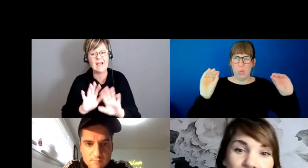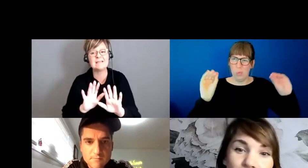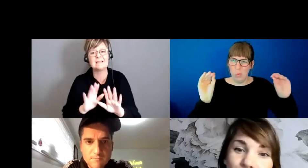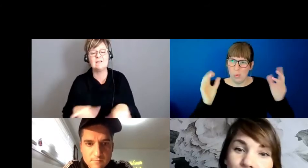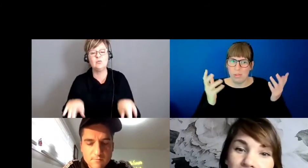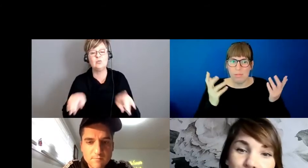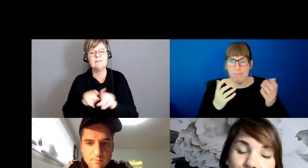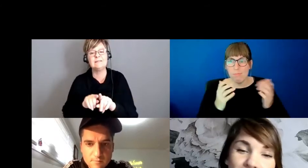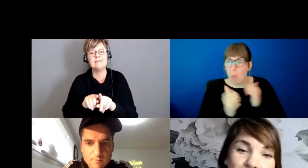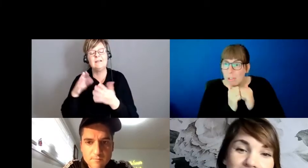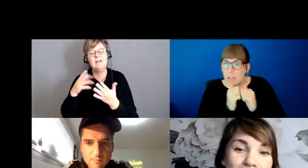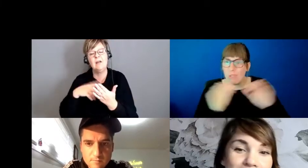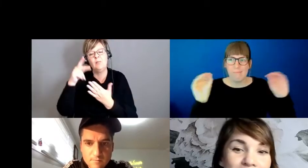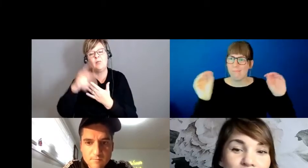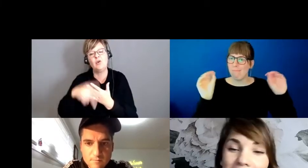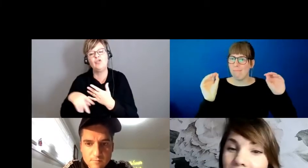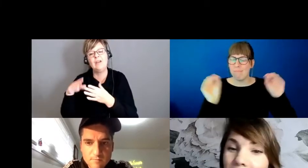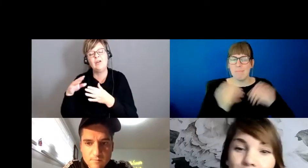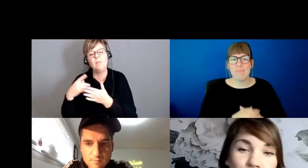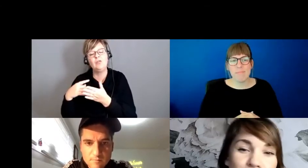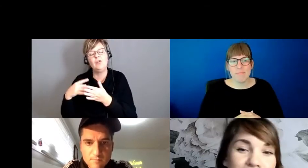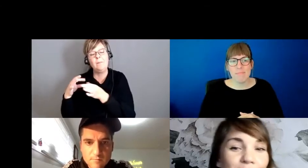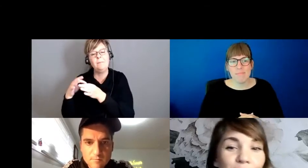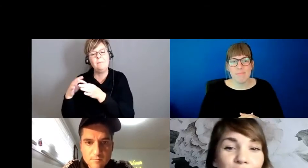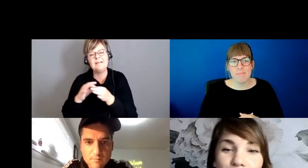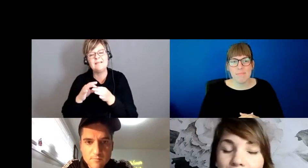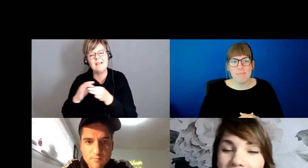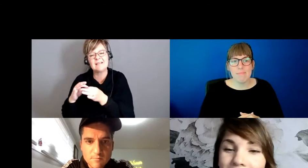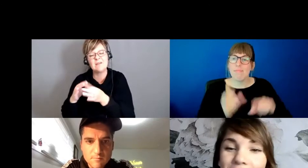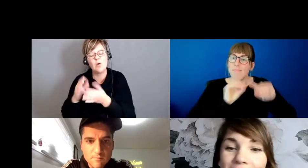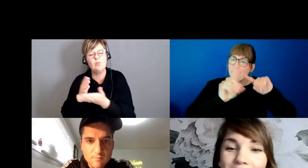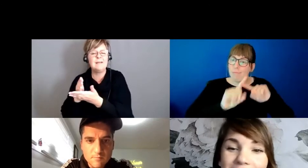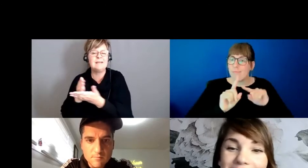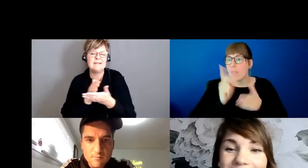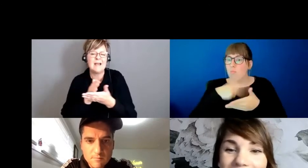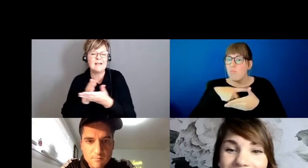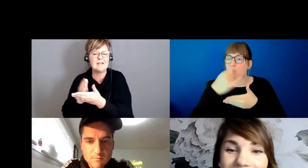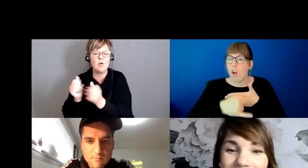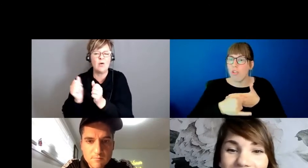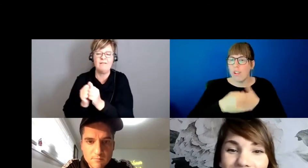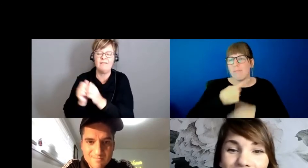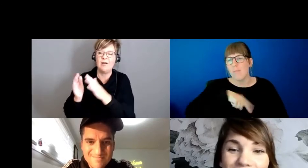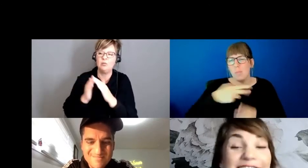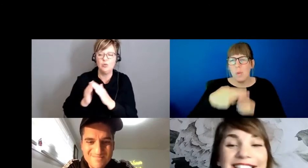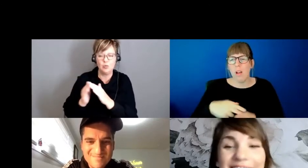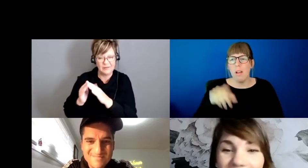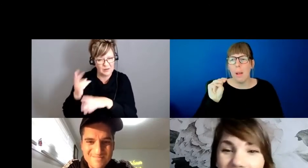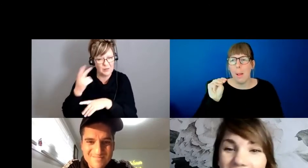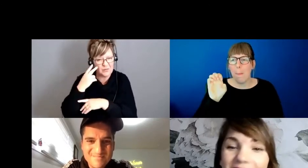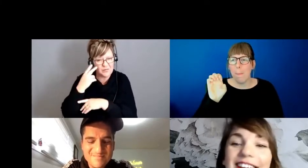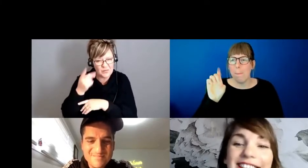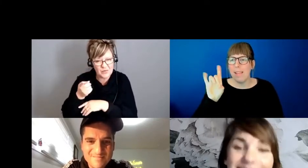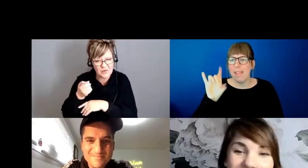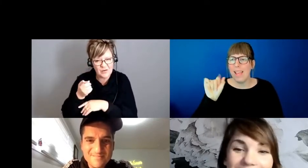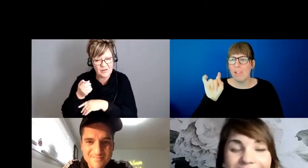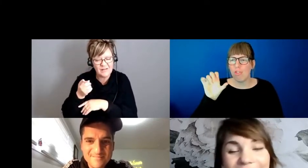THERE ARE SOME MEDIATION PROJECTS, AS THEY ARE CALLED, WITH THE COMMUNITY. SO YOU SAW